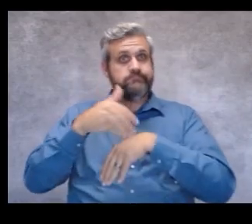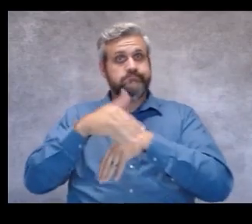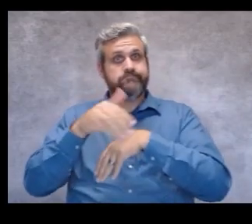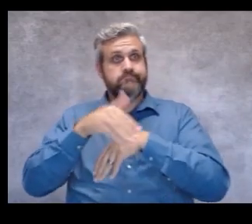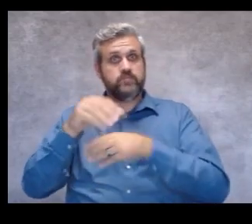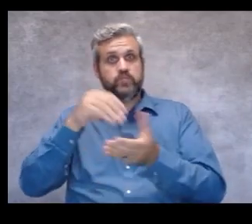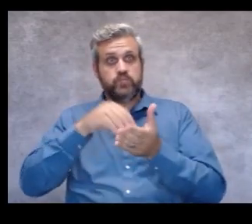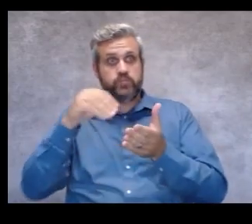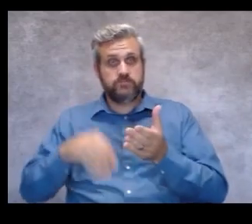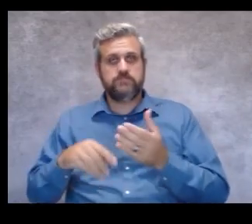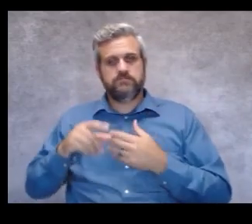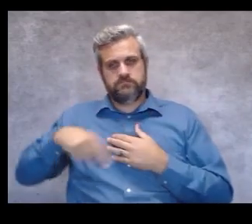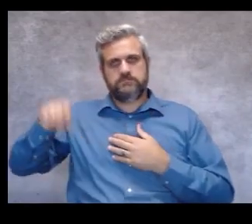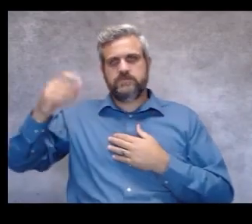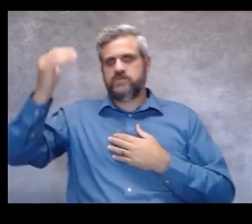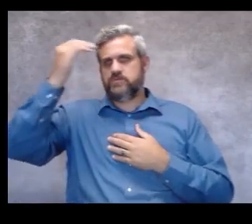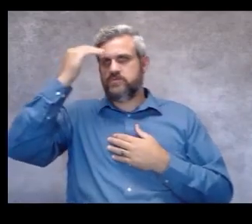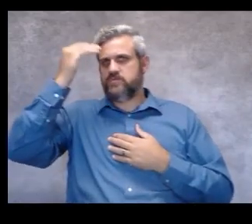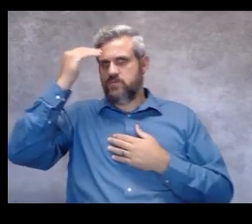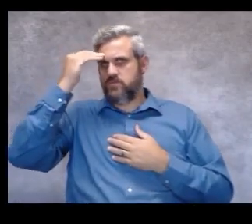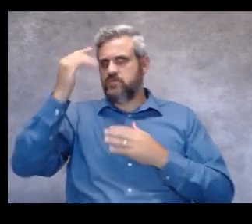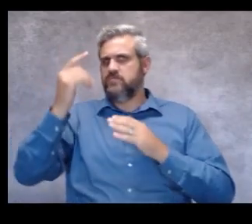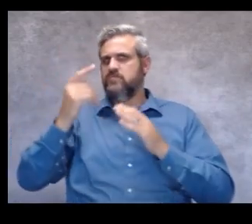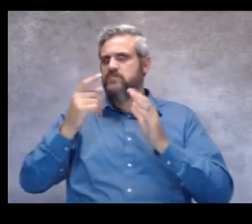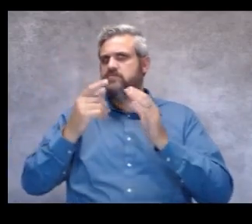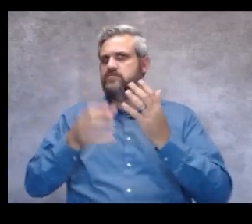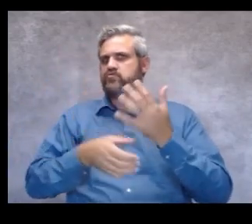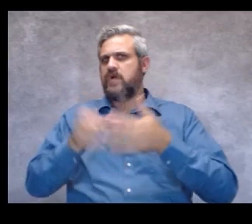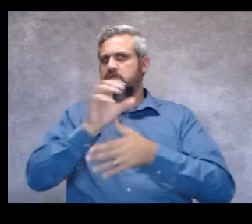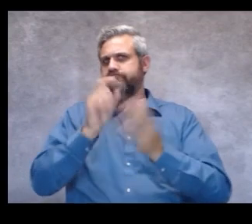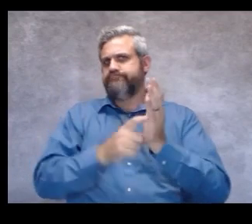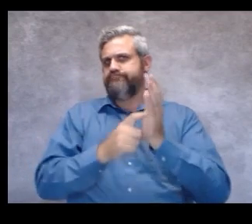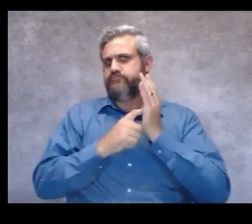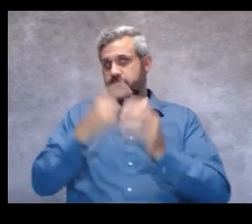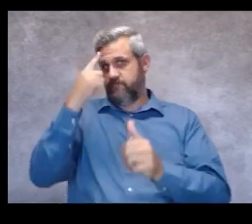students, they should know the regulation criteria for each of the five